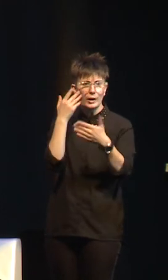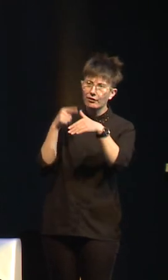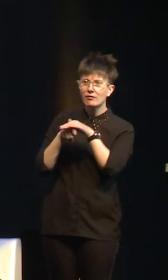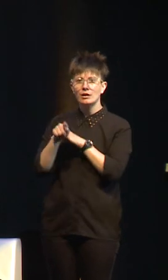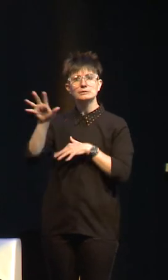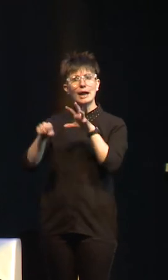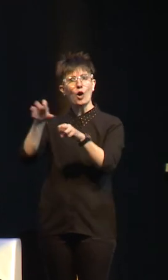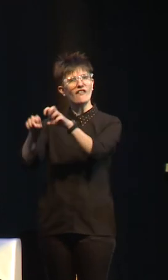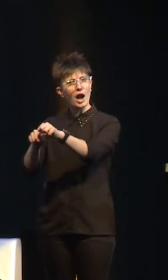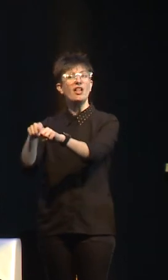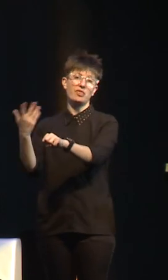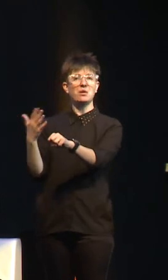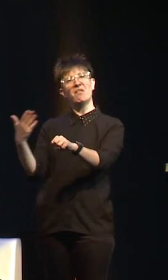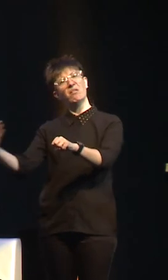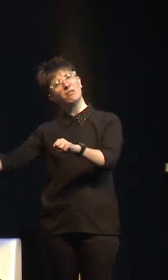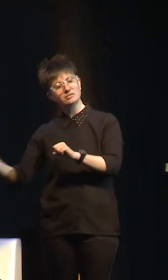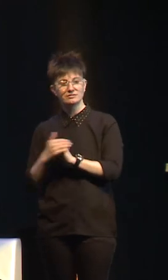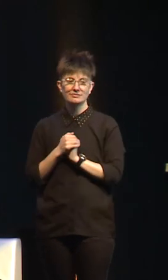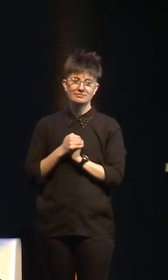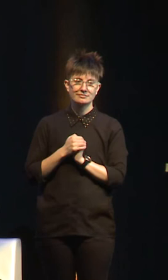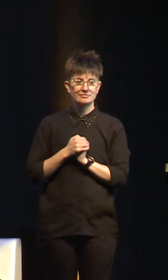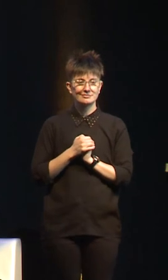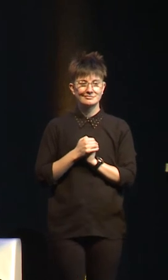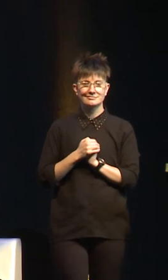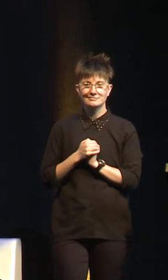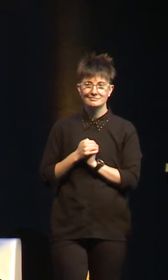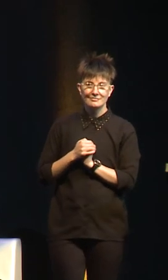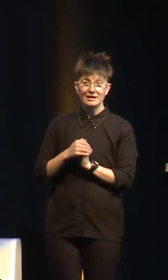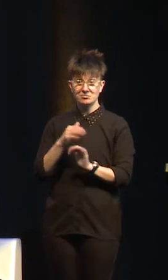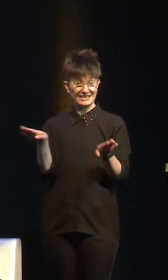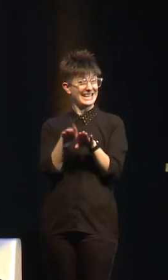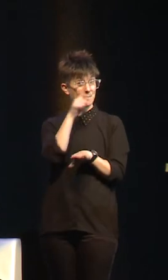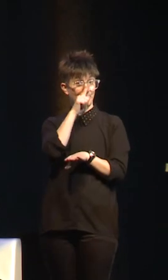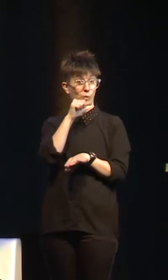over and bla bla bla’, like the same people who if their kid was sick they would say ‘you